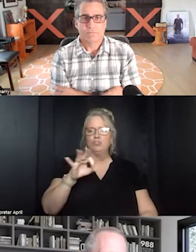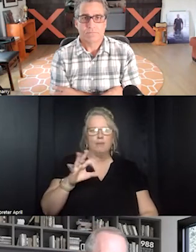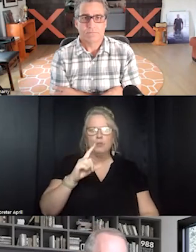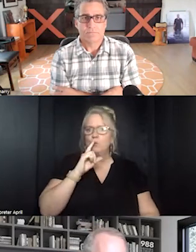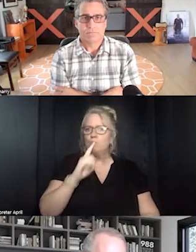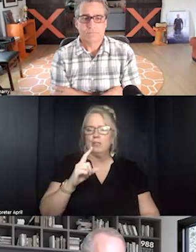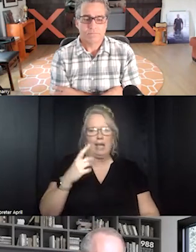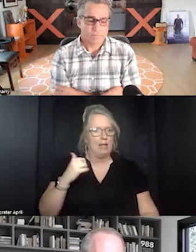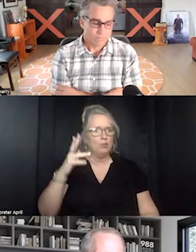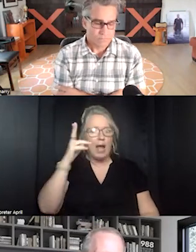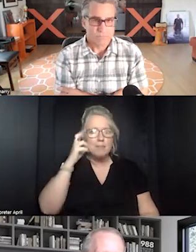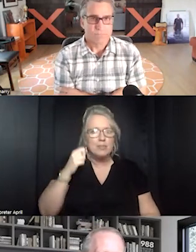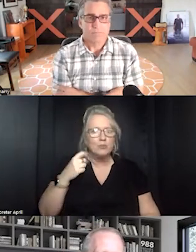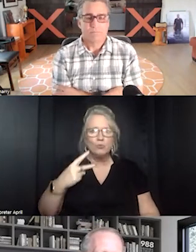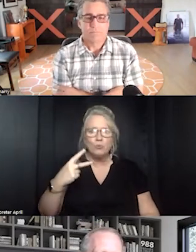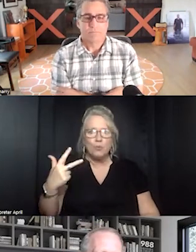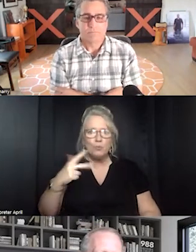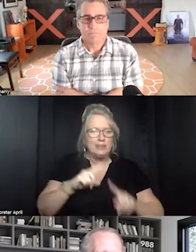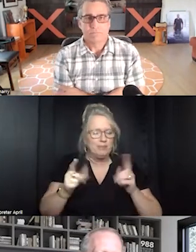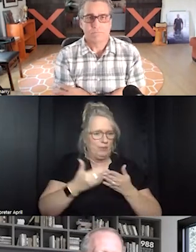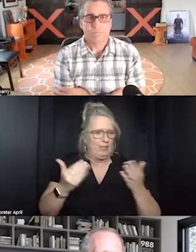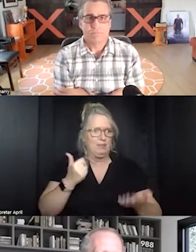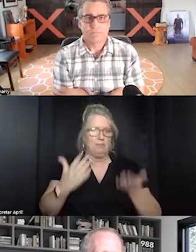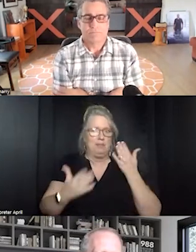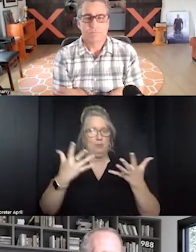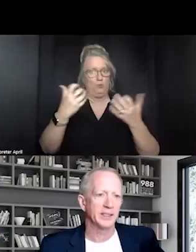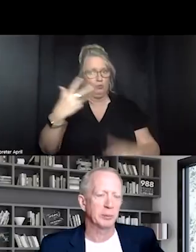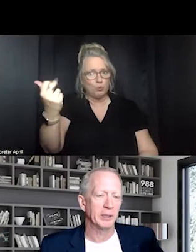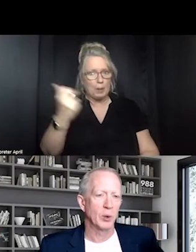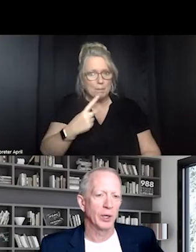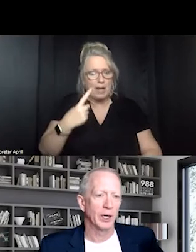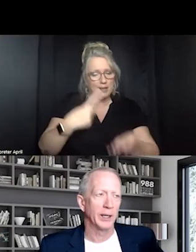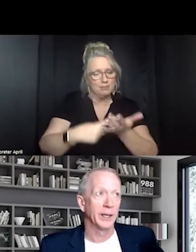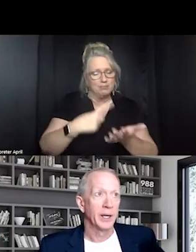HEARING TWO, THREE DIFFERENT THINGS WE MAY WANT YOU TO COME BACK AND SPEAK MORE ON.